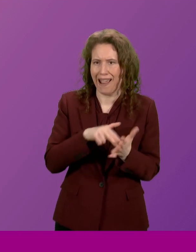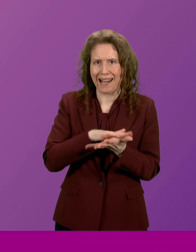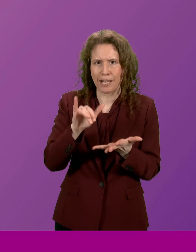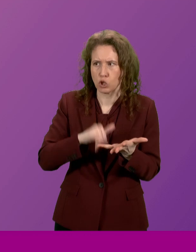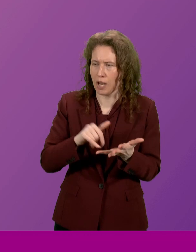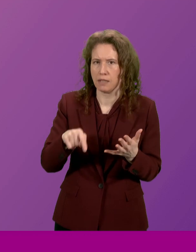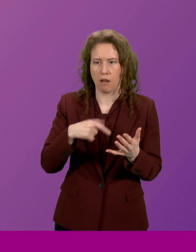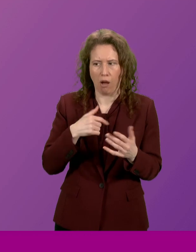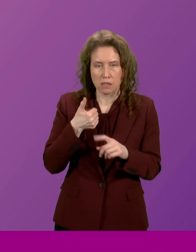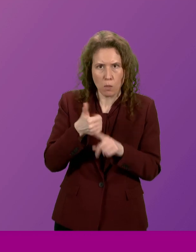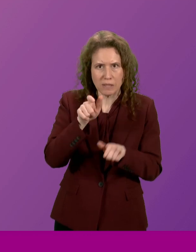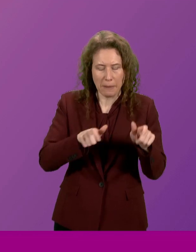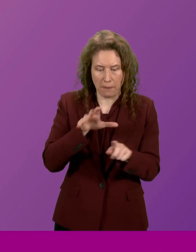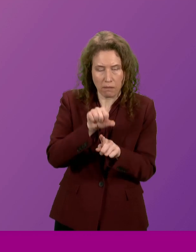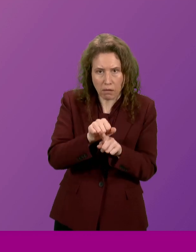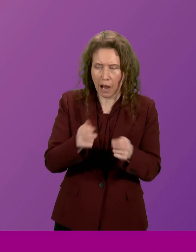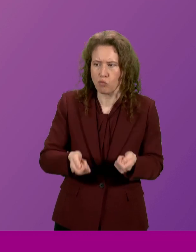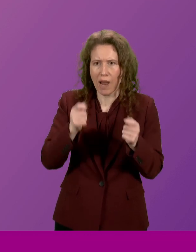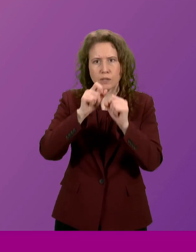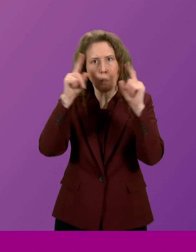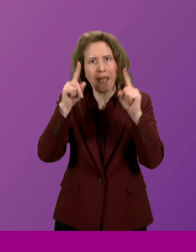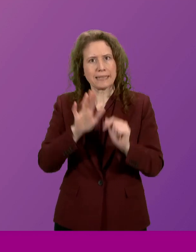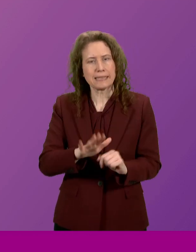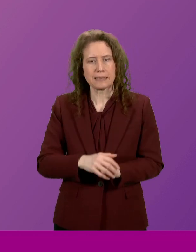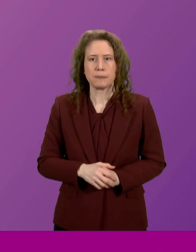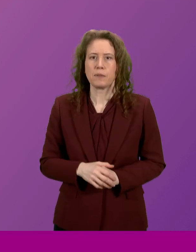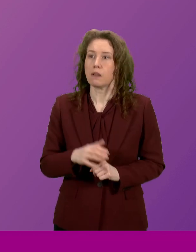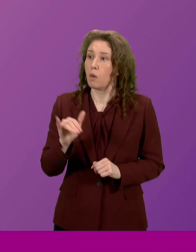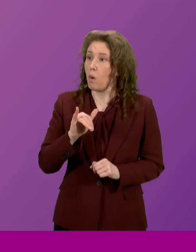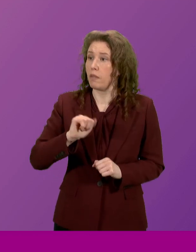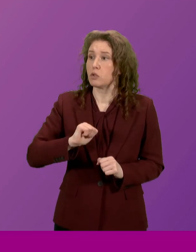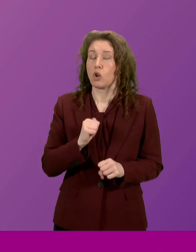with the condition and raising awareness of it? Will the Scottish Government give